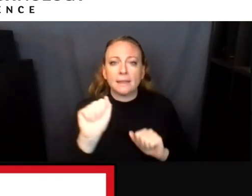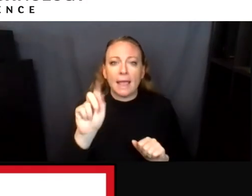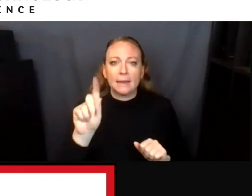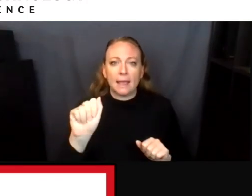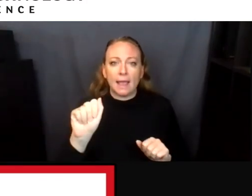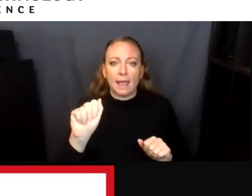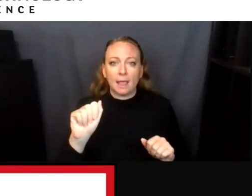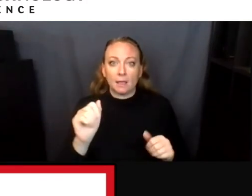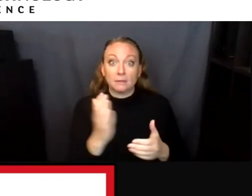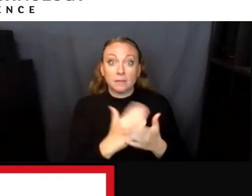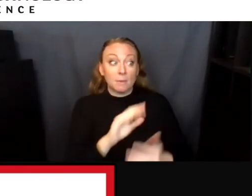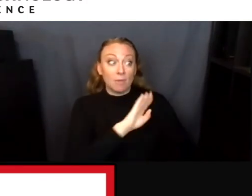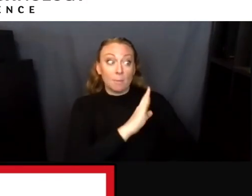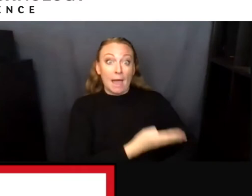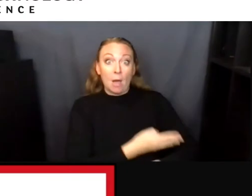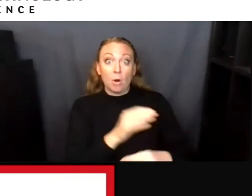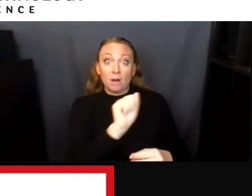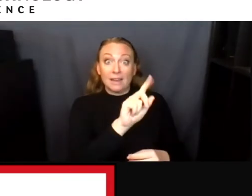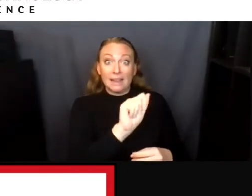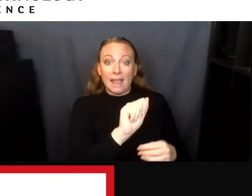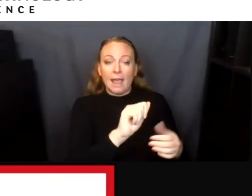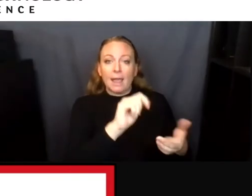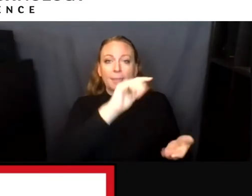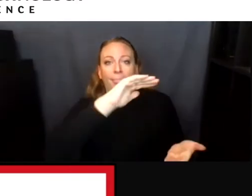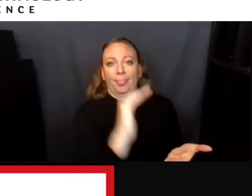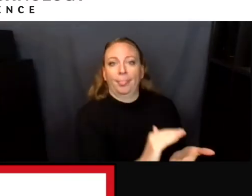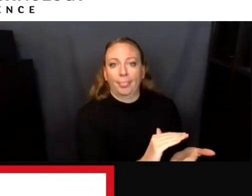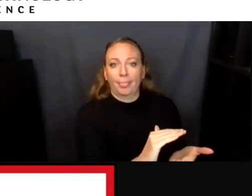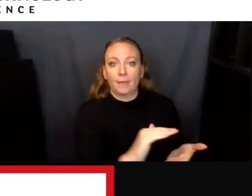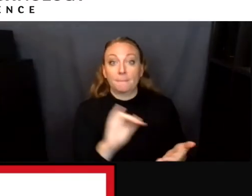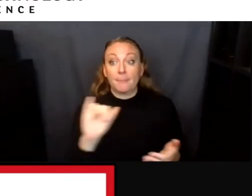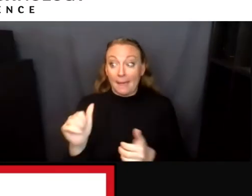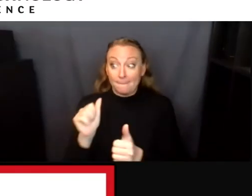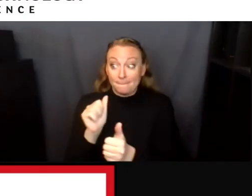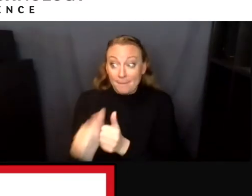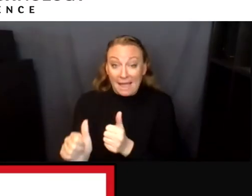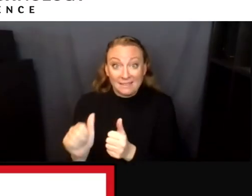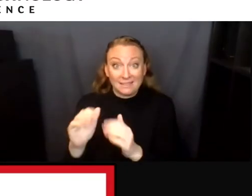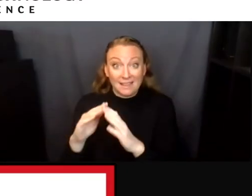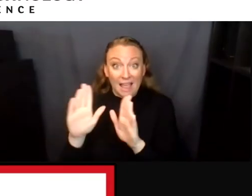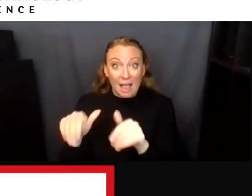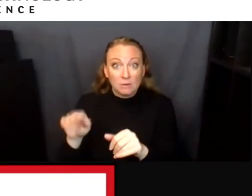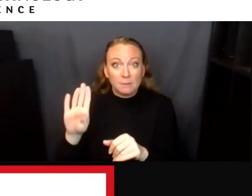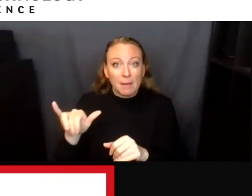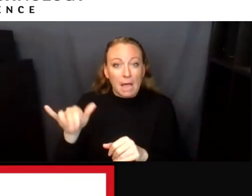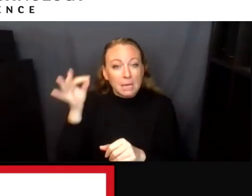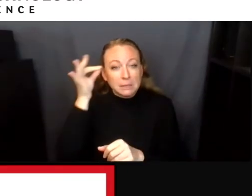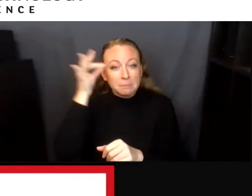It passed the House by a small margin and got killed in the Senate, thank God.